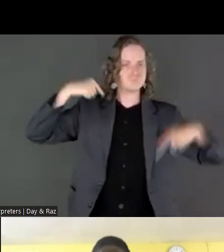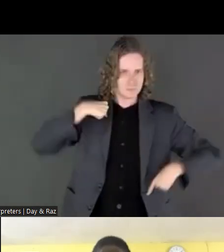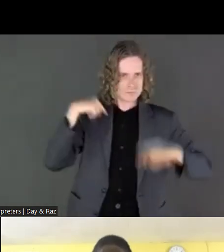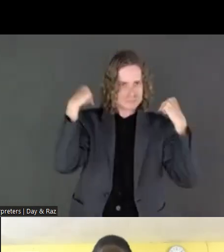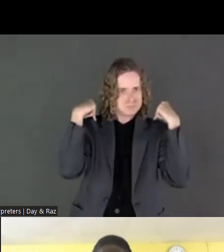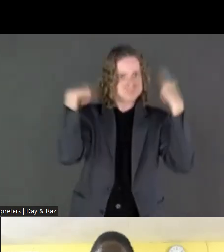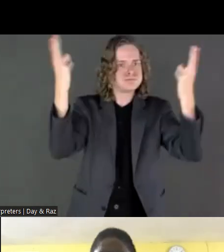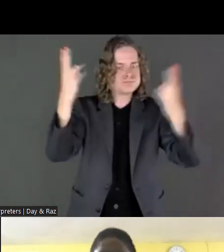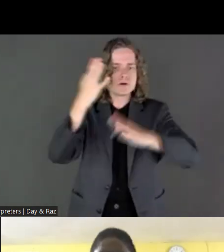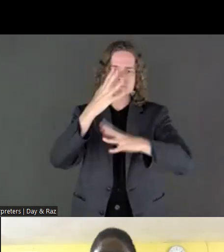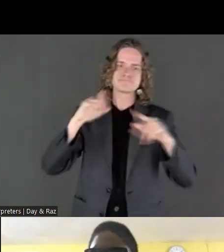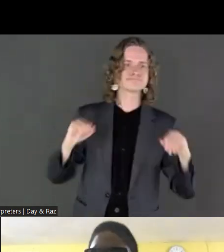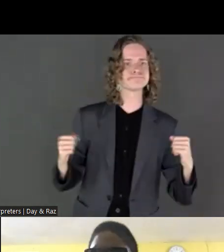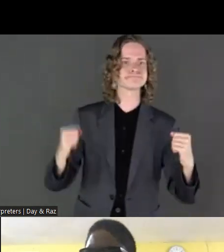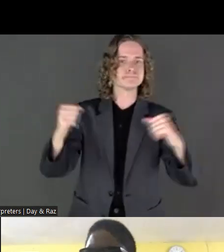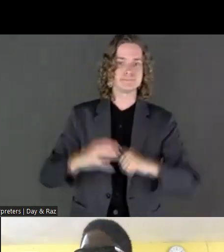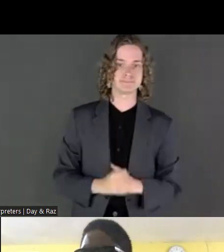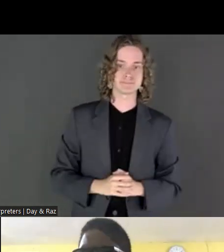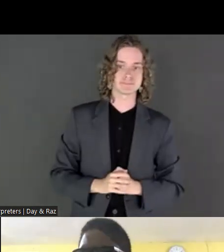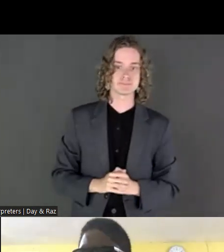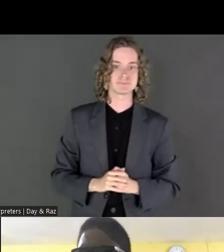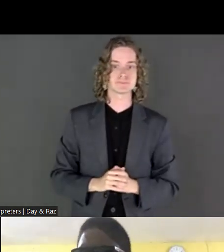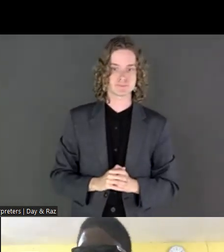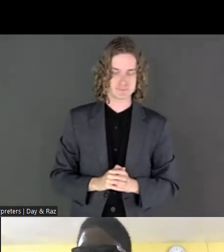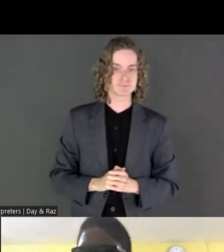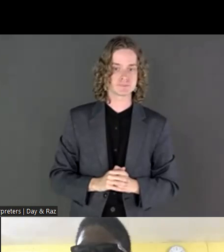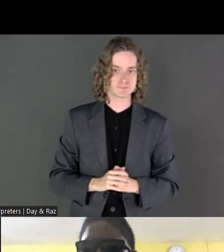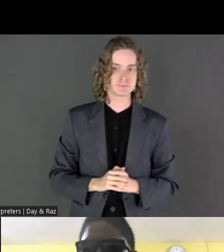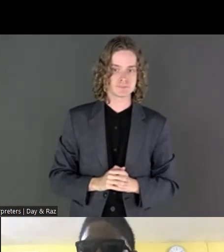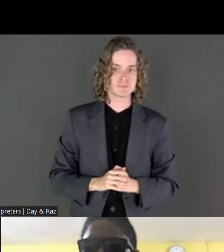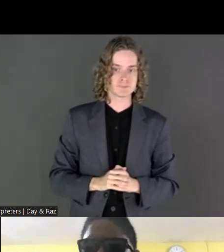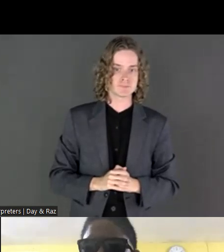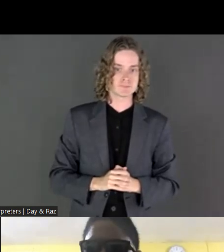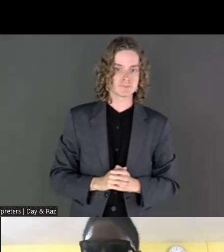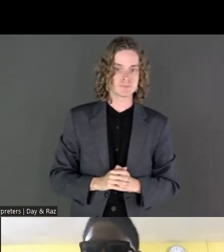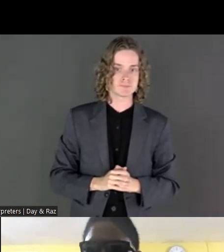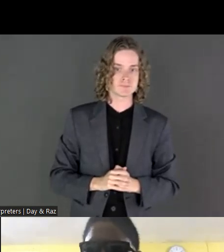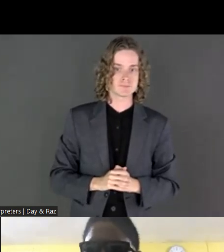humanitarian programming. Through the advocacy and leadership of persons with disabilities and